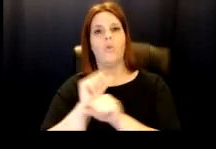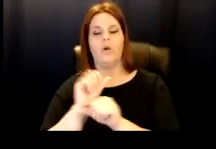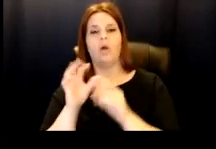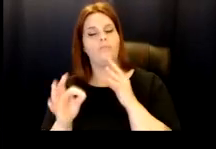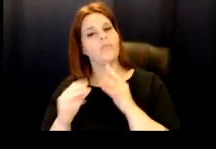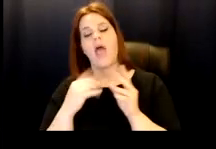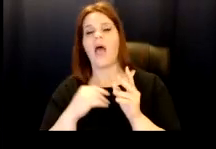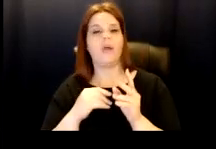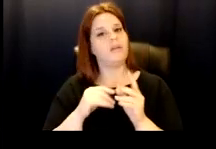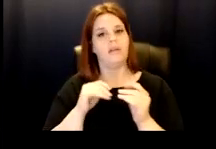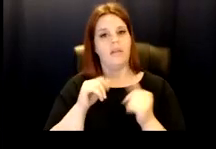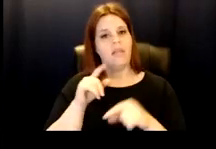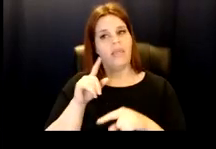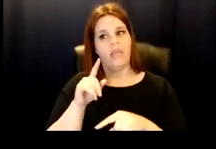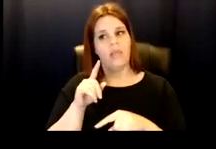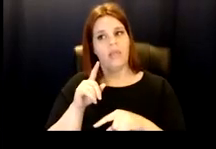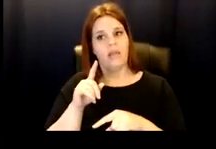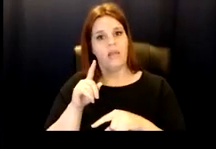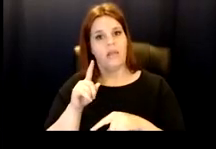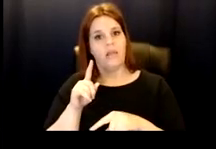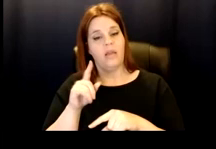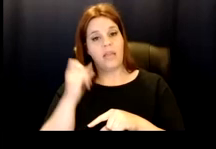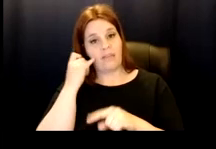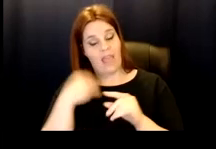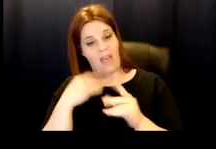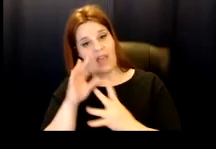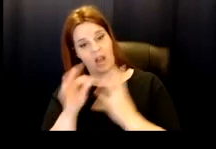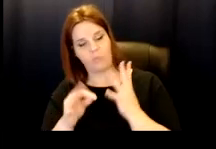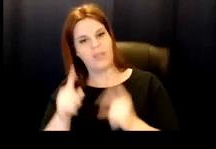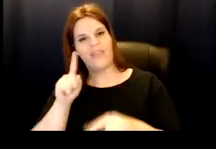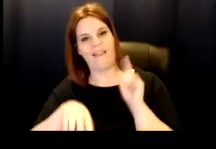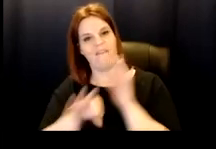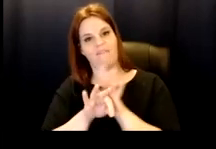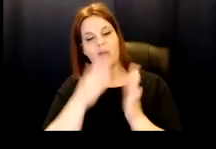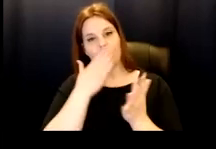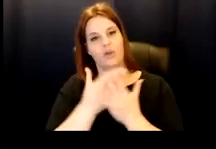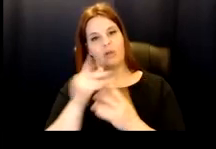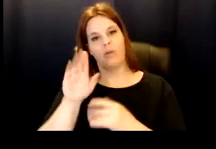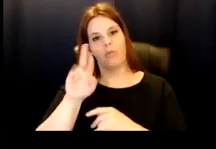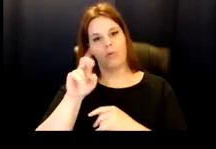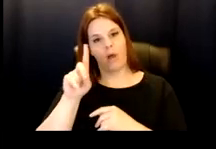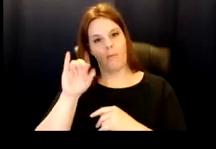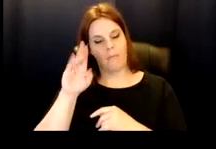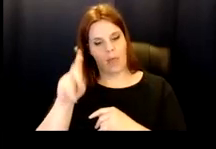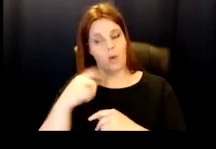services if they do have that option. We have an opportunity, I would say a responsibility,